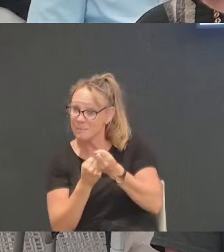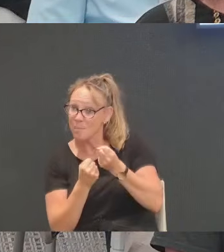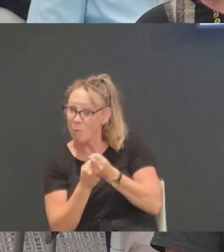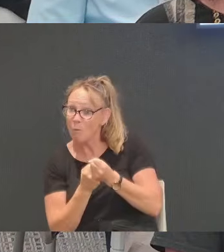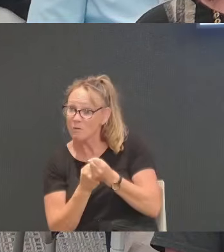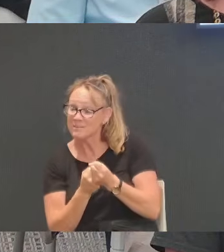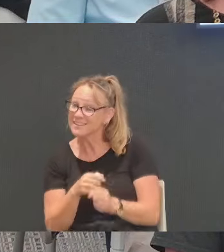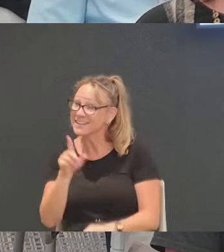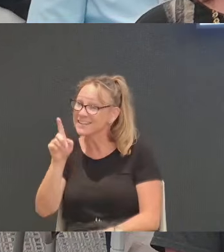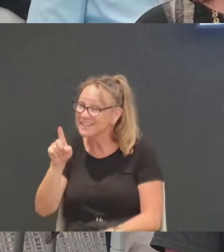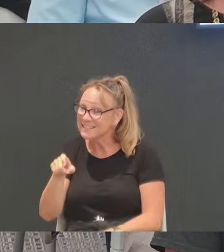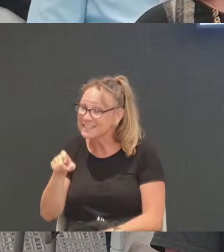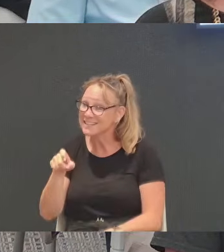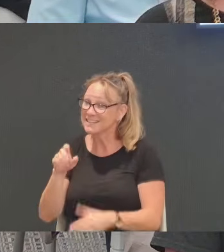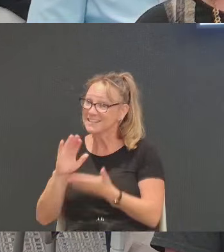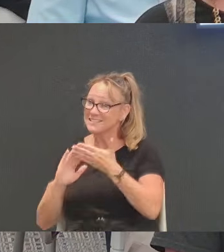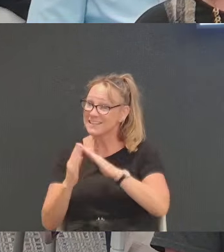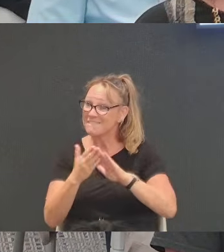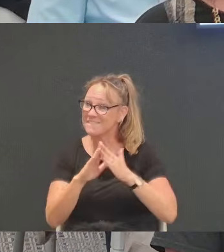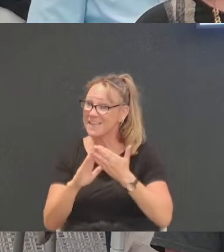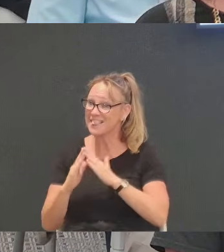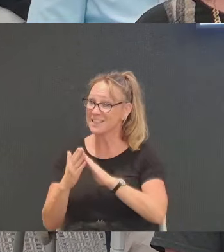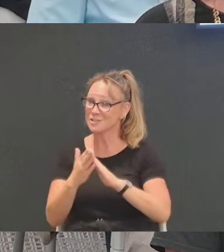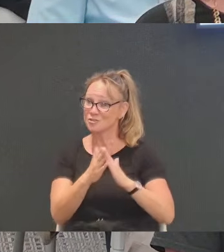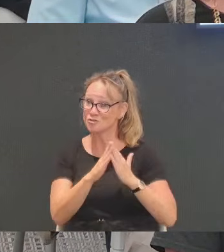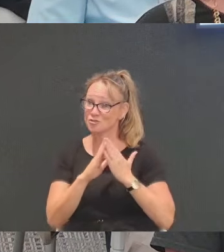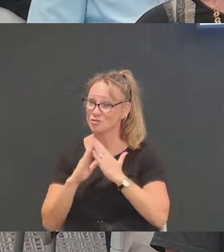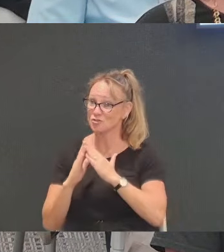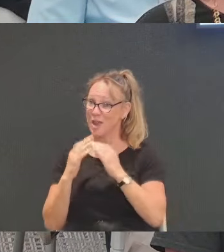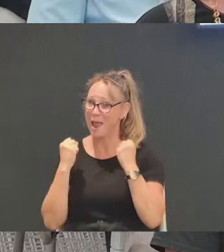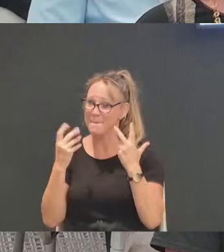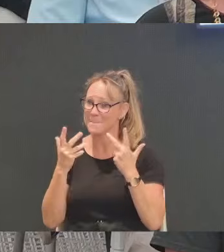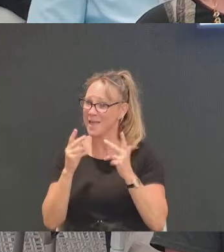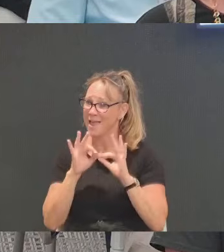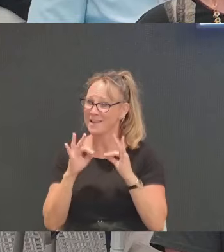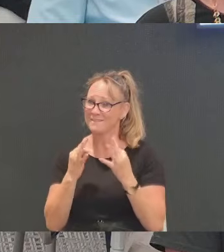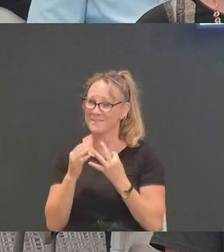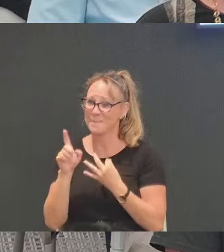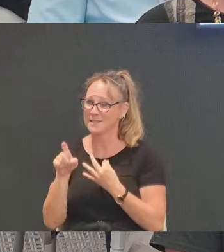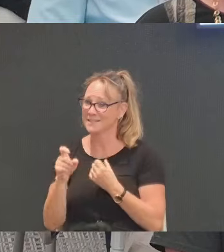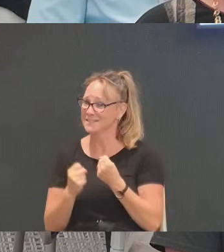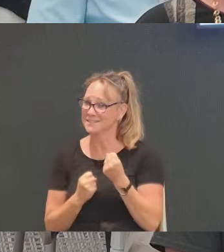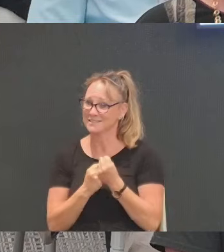and many families need that village around them. Now that I'm in an Administrative role, I see the